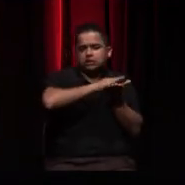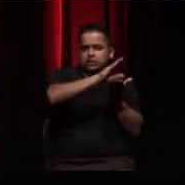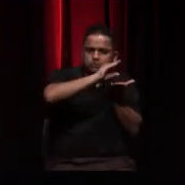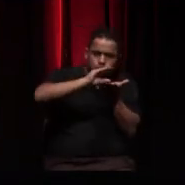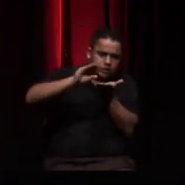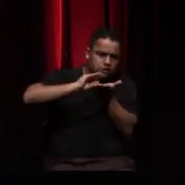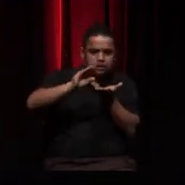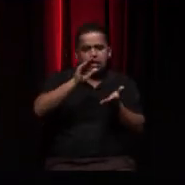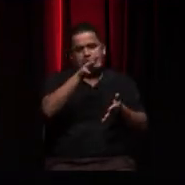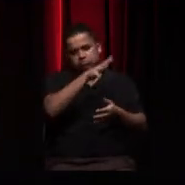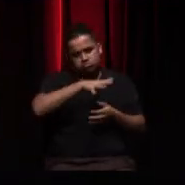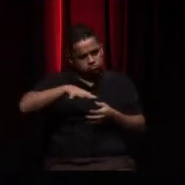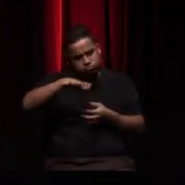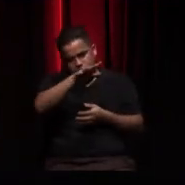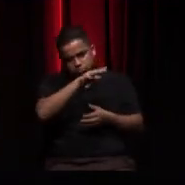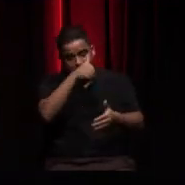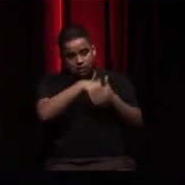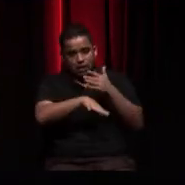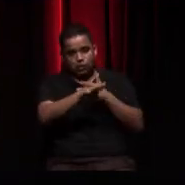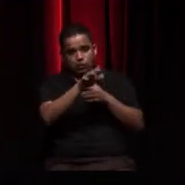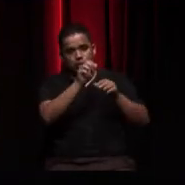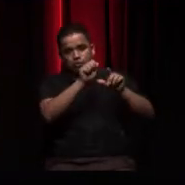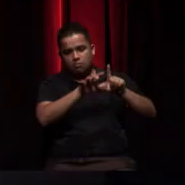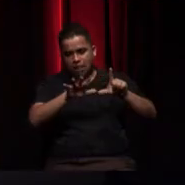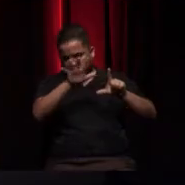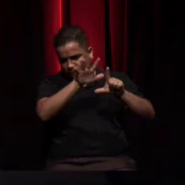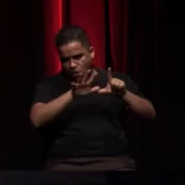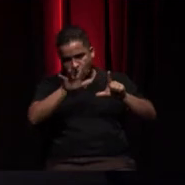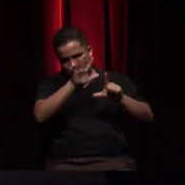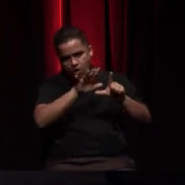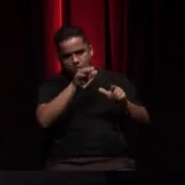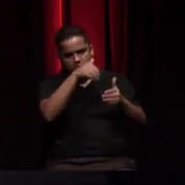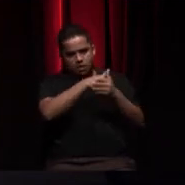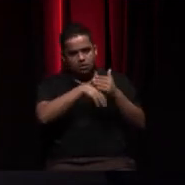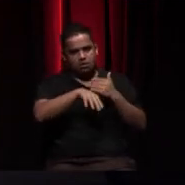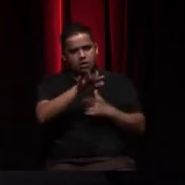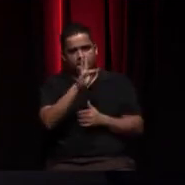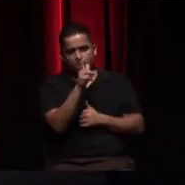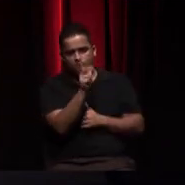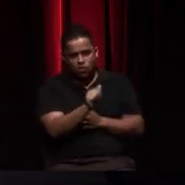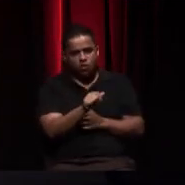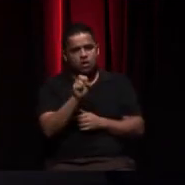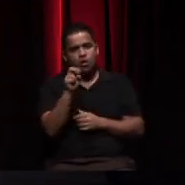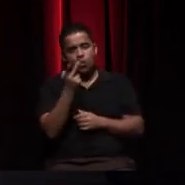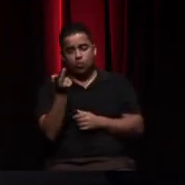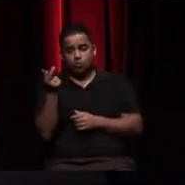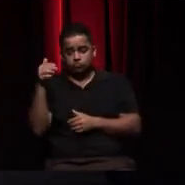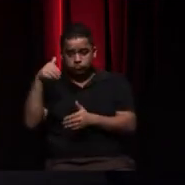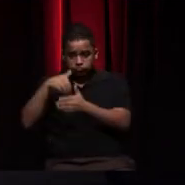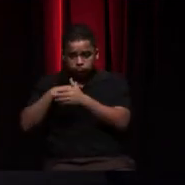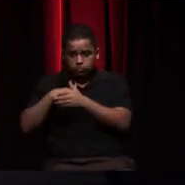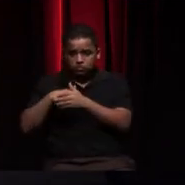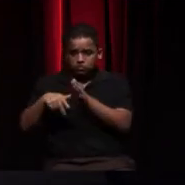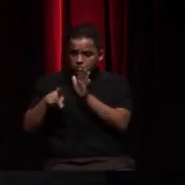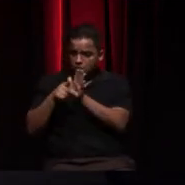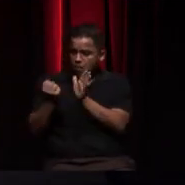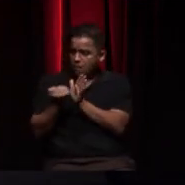over our platforms, the Folha platforms, or the brand’s own platforms.